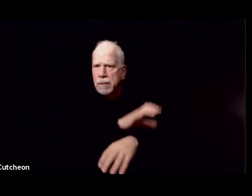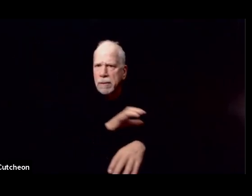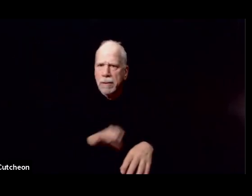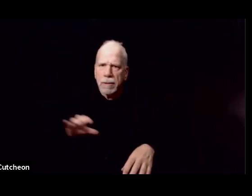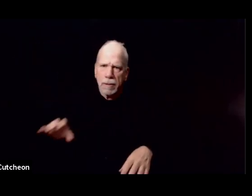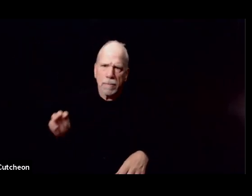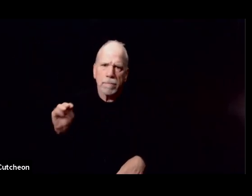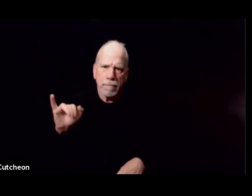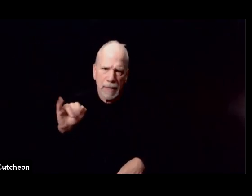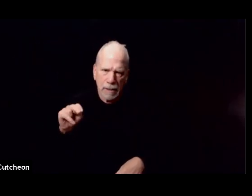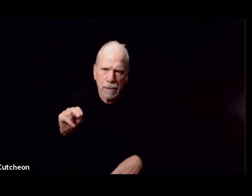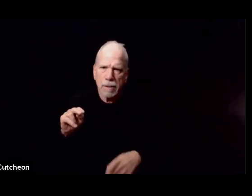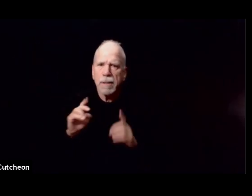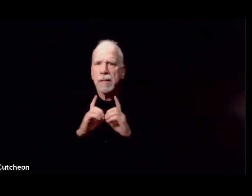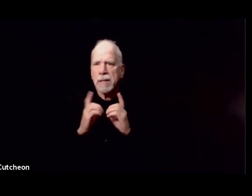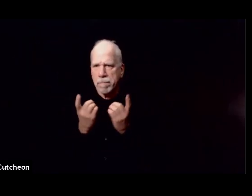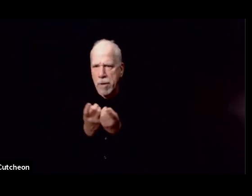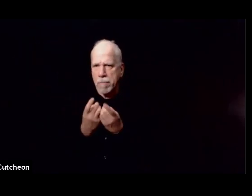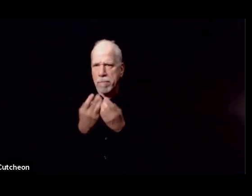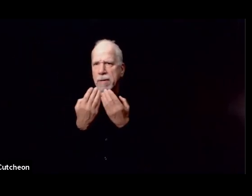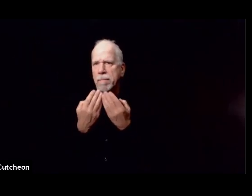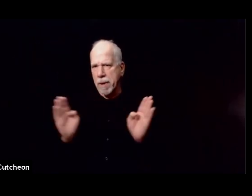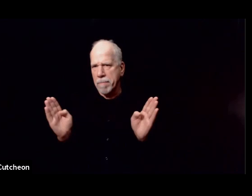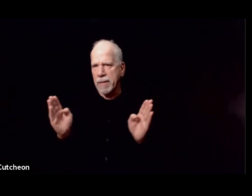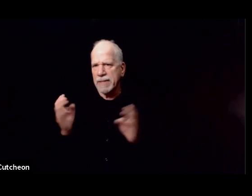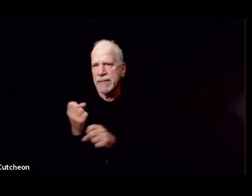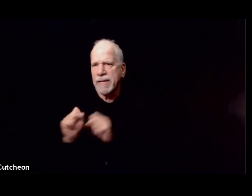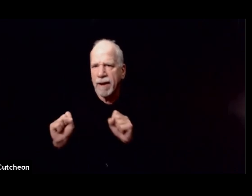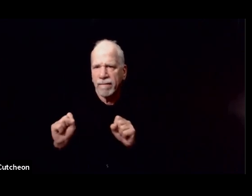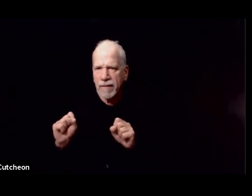at Hennepin Health Care and a professor of emergency medicine at the University of Minnesota. Doctor Hick.